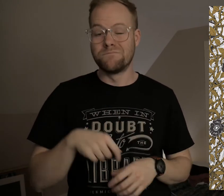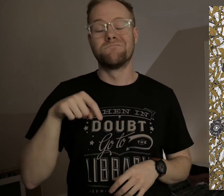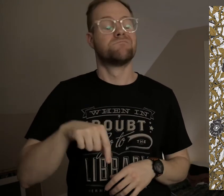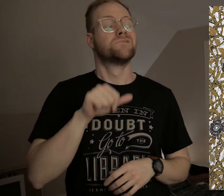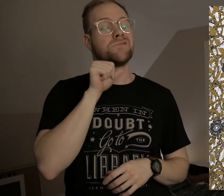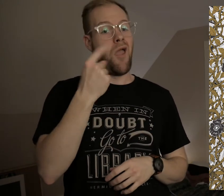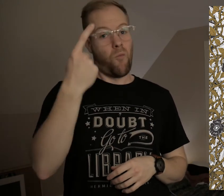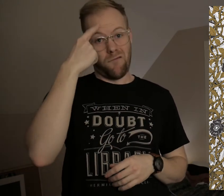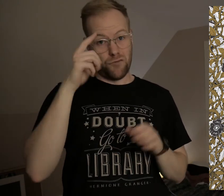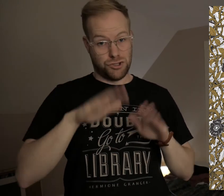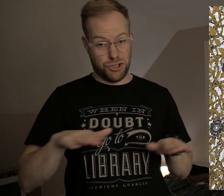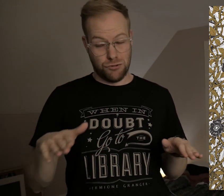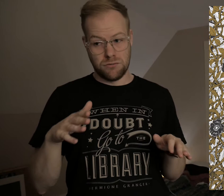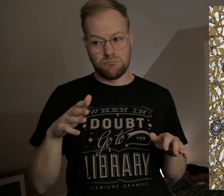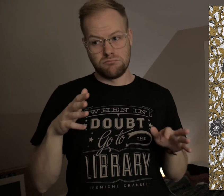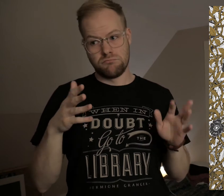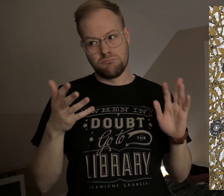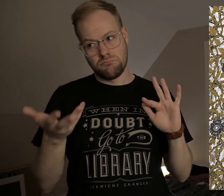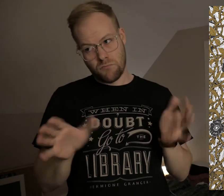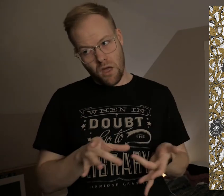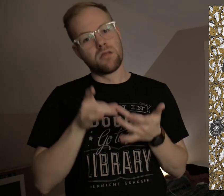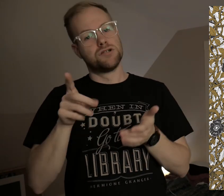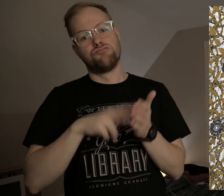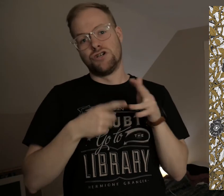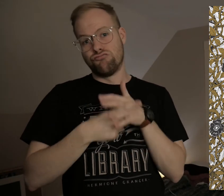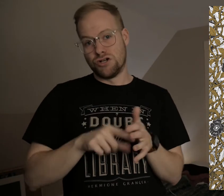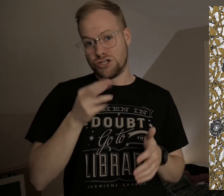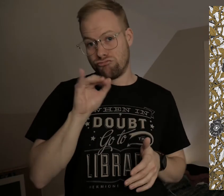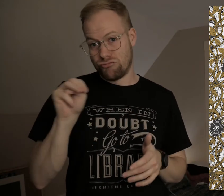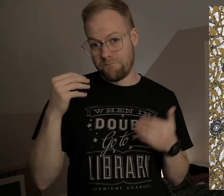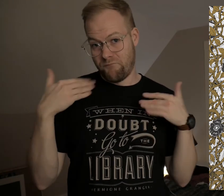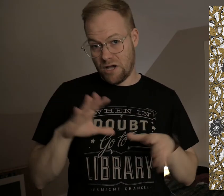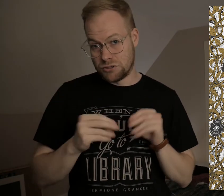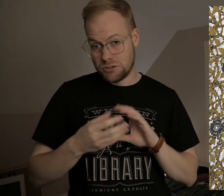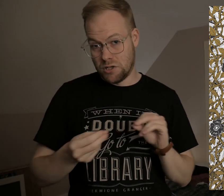This is not one for children, unless they’re ones who read the original Grimm fairy tales.